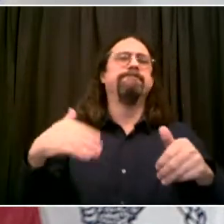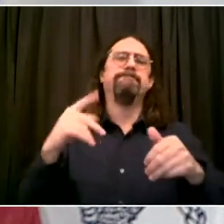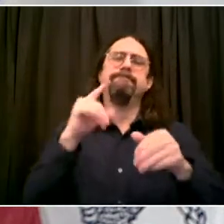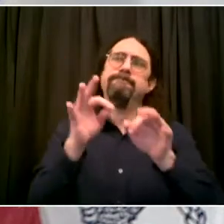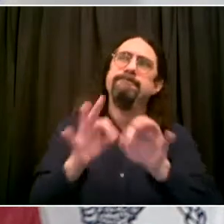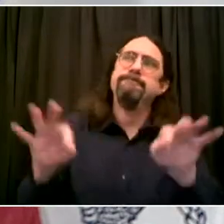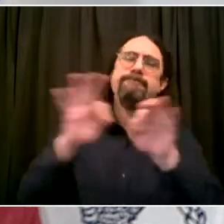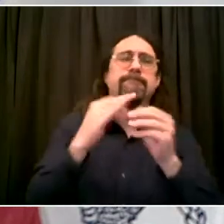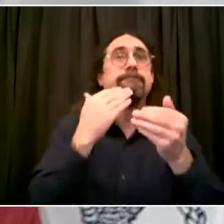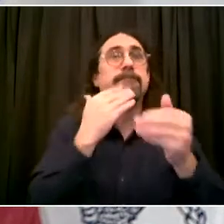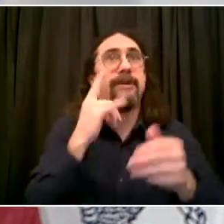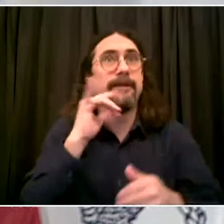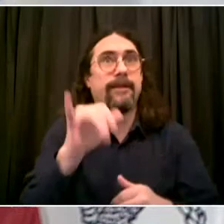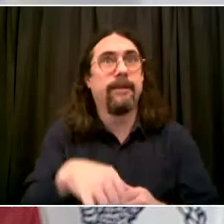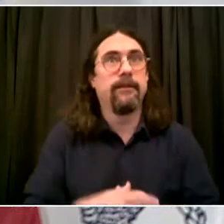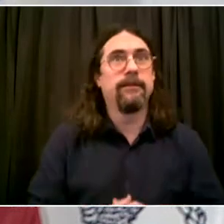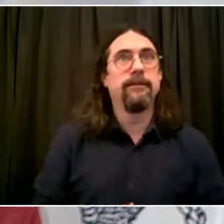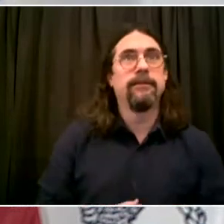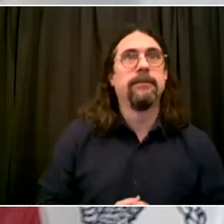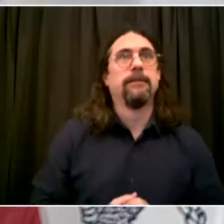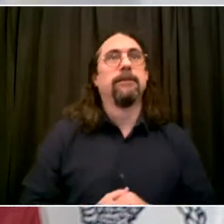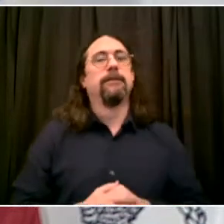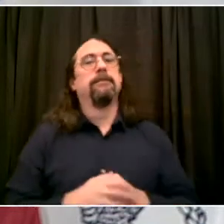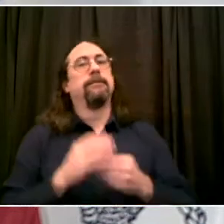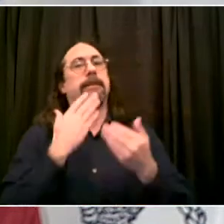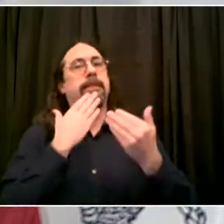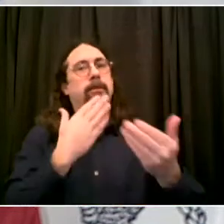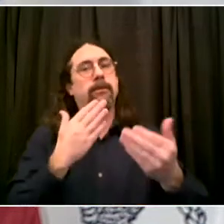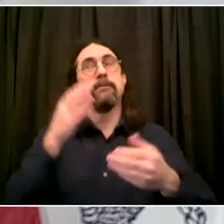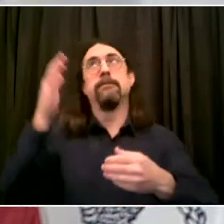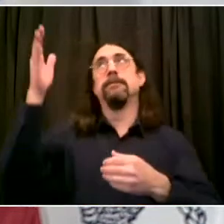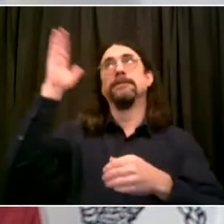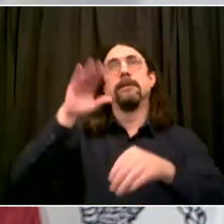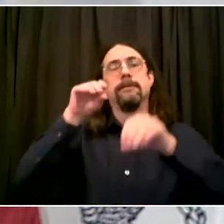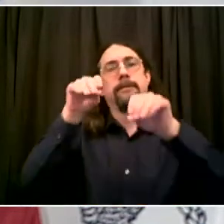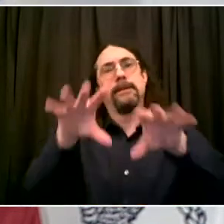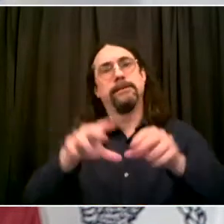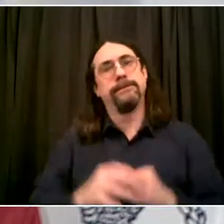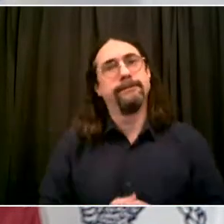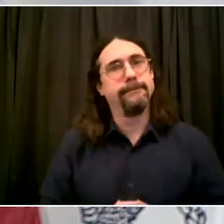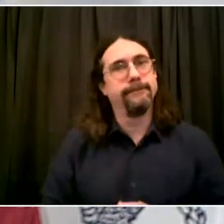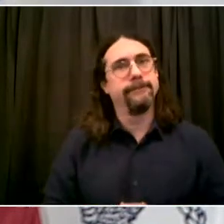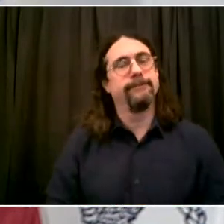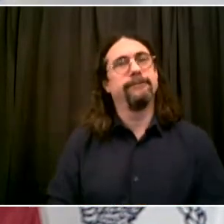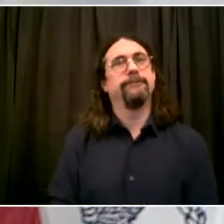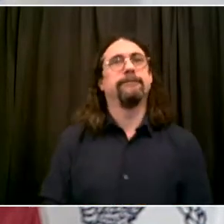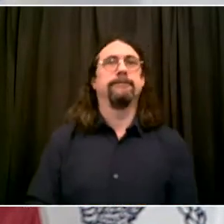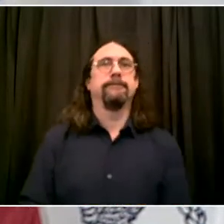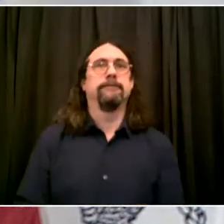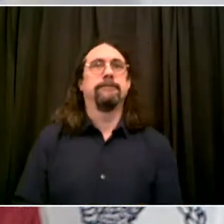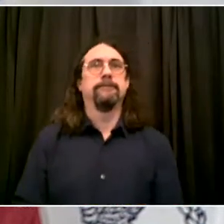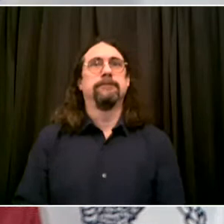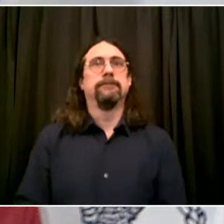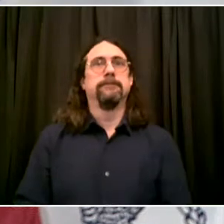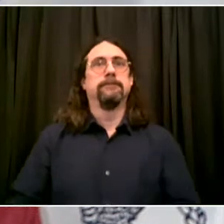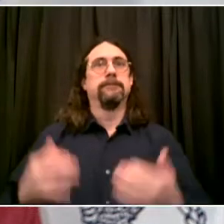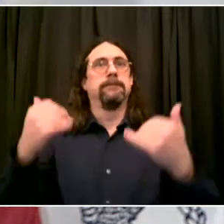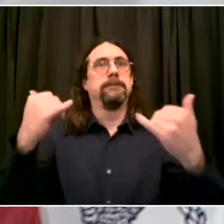LLET'S O GTO OUR COLLEAGUES IN THE MEDIA